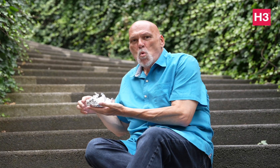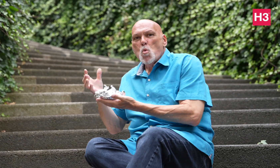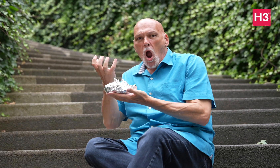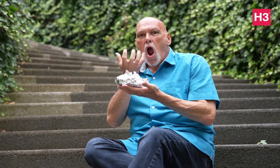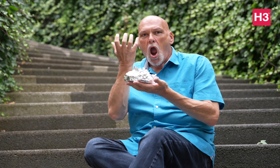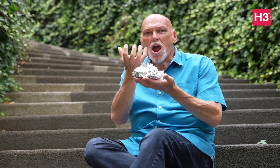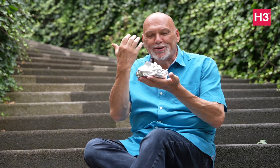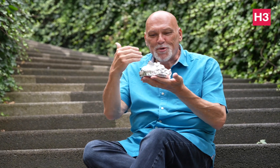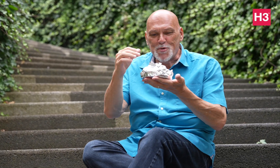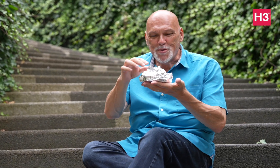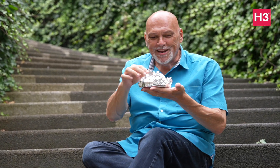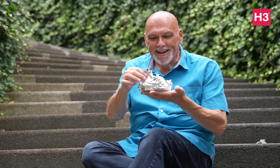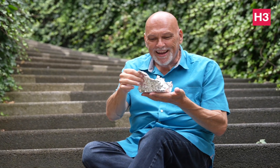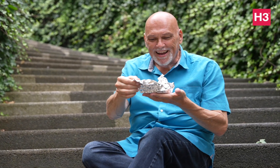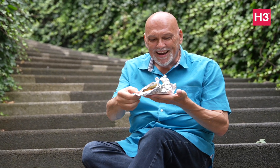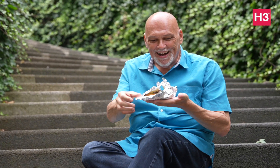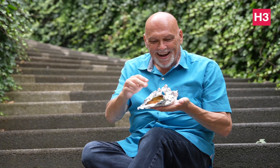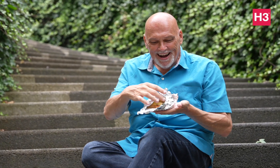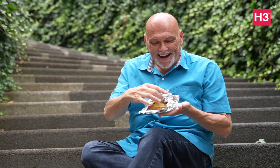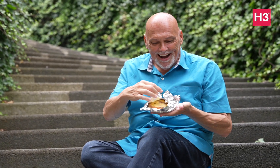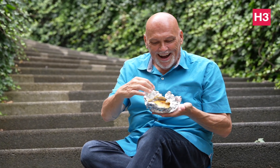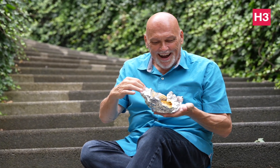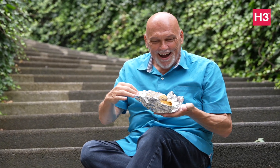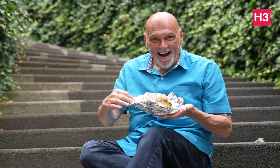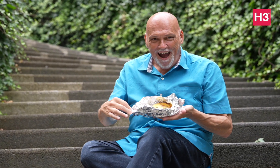I see you staring at it.